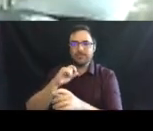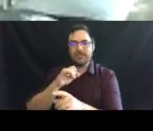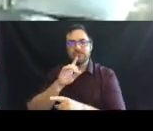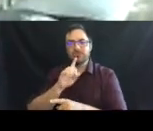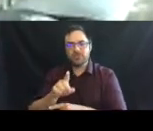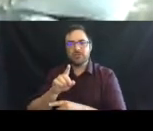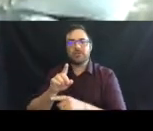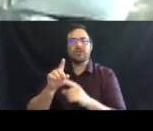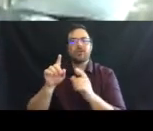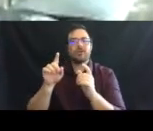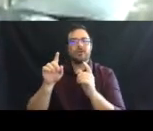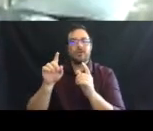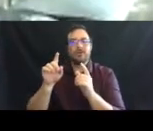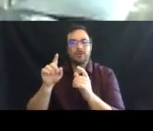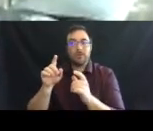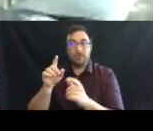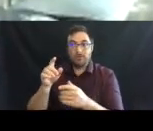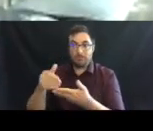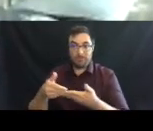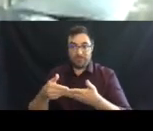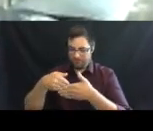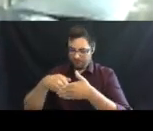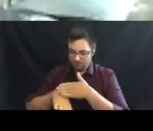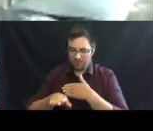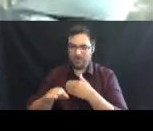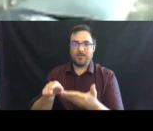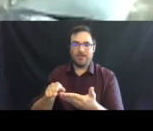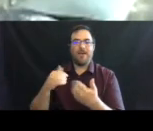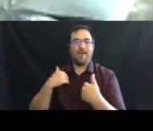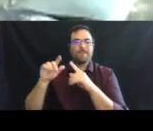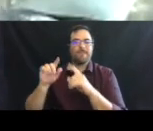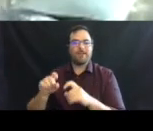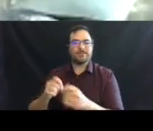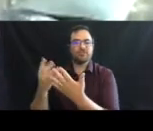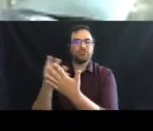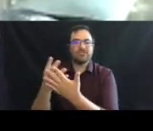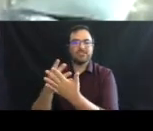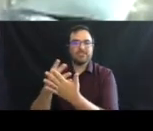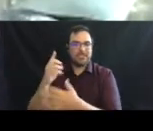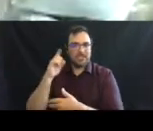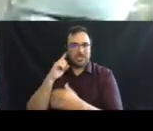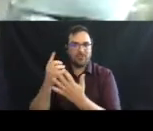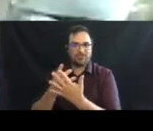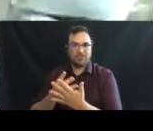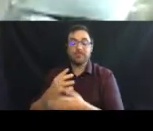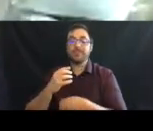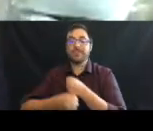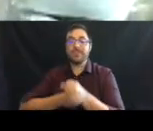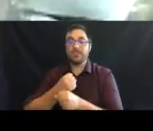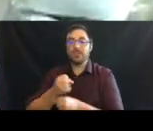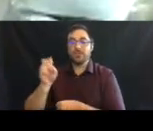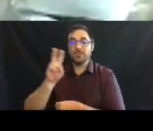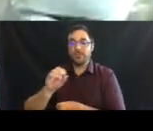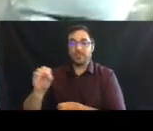in hospitals that had a hearing screening program. In 2000, we had two hospitals that were screening